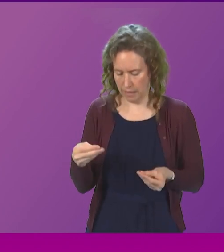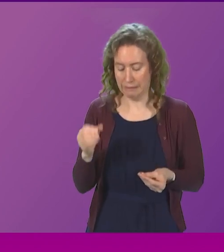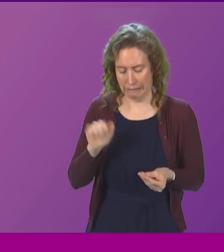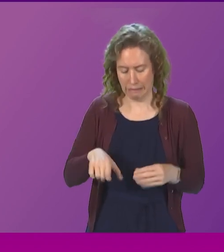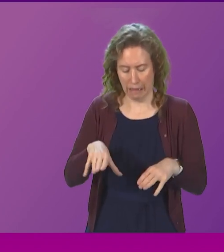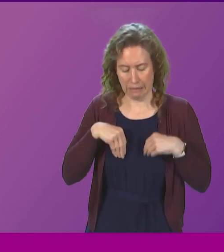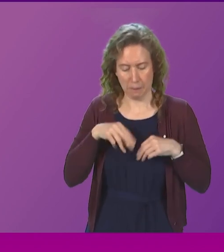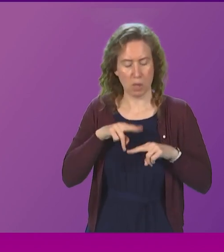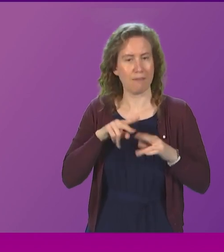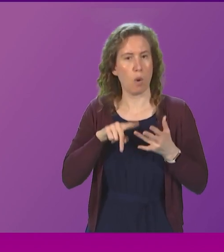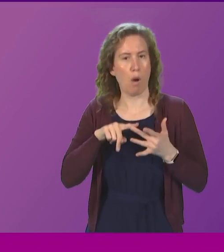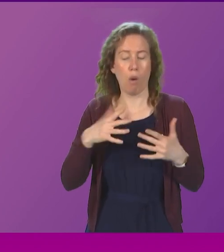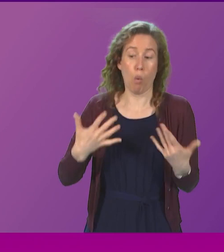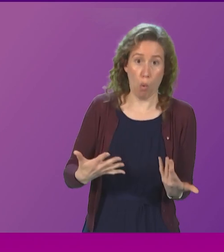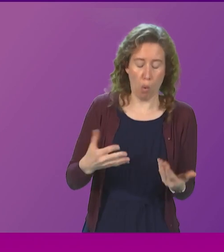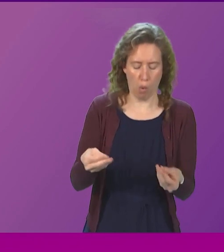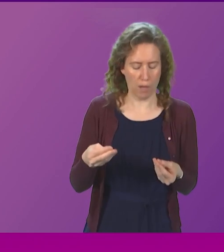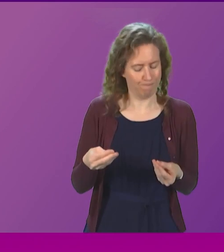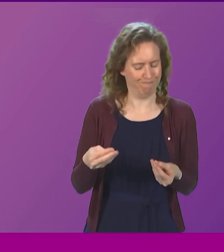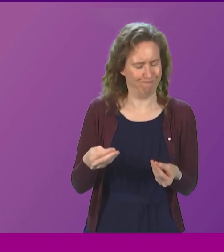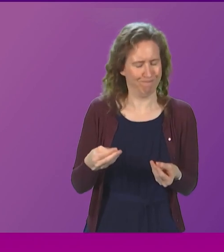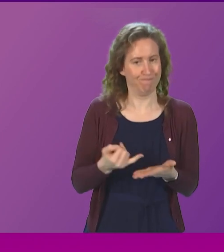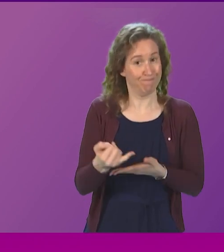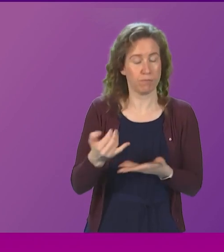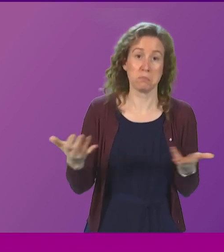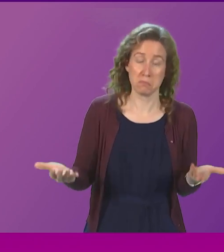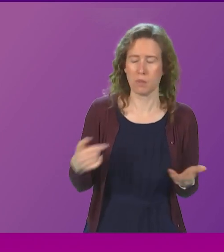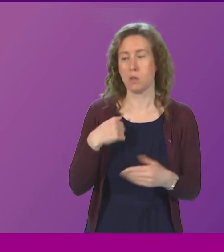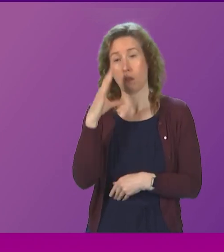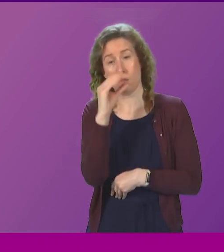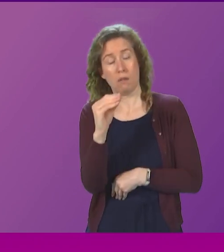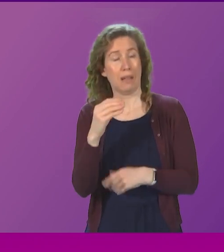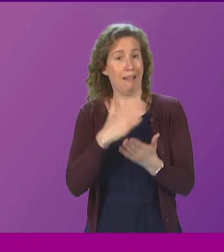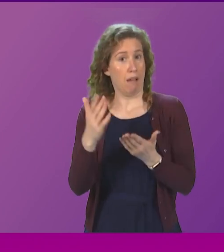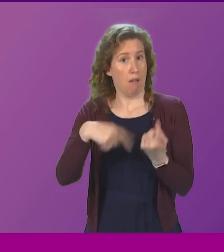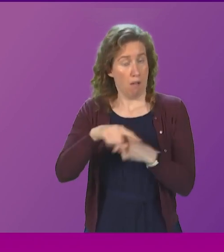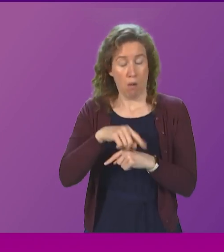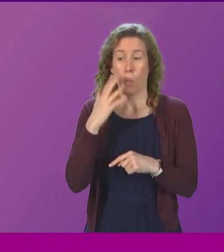I have made it very clear to our cabinet secretaries and ministers that, when those approvals come